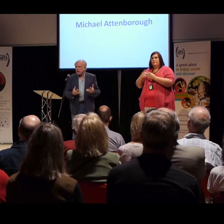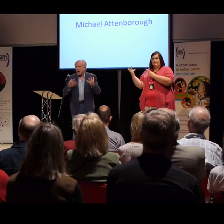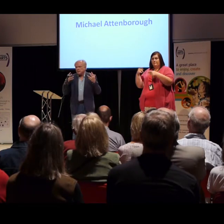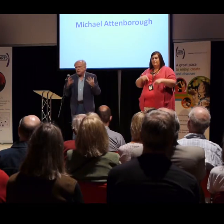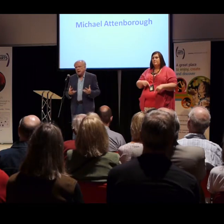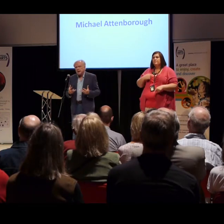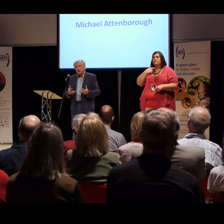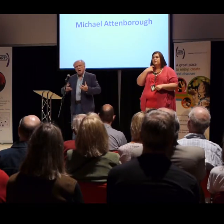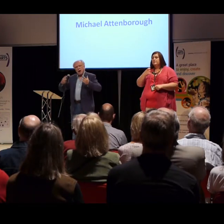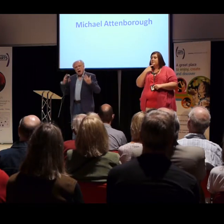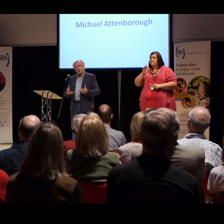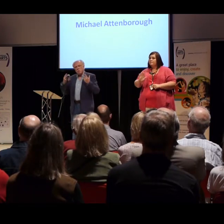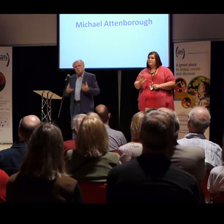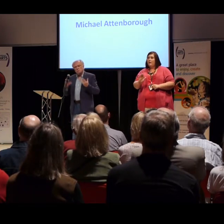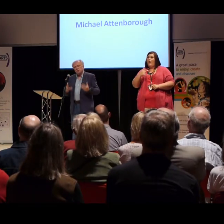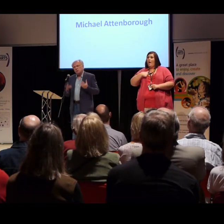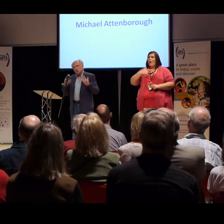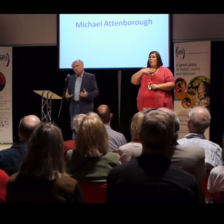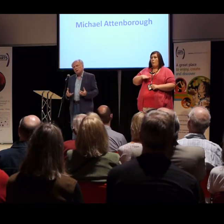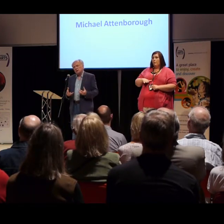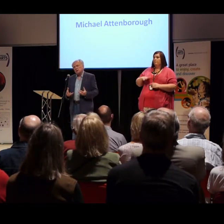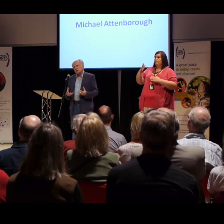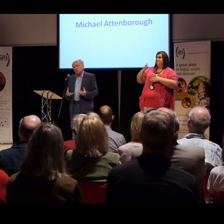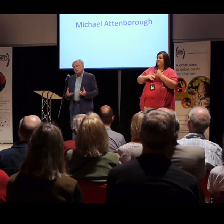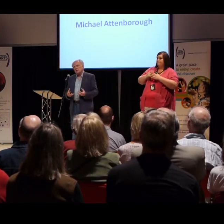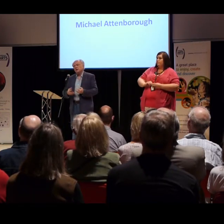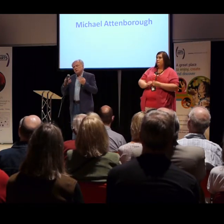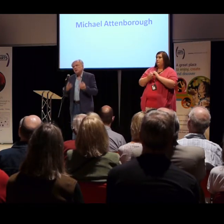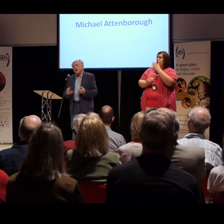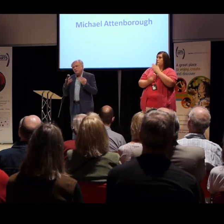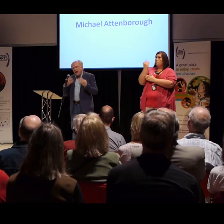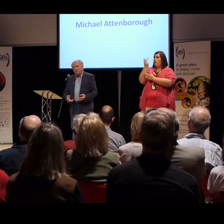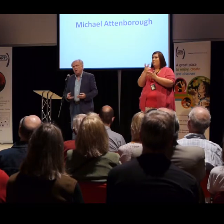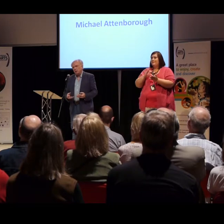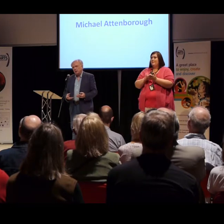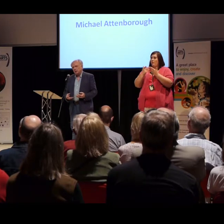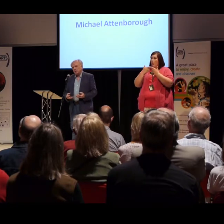and say, "I want to build an Arts Centre" "that is there for everybody,"